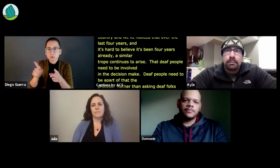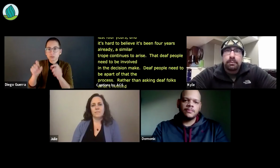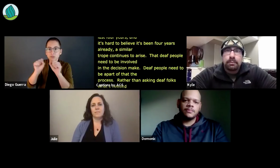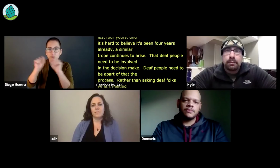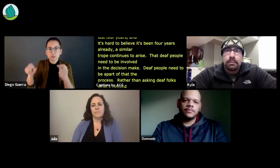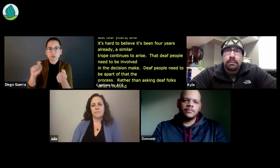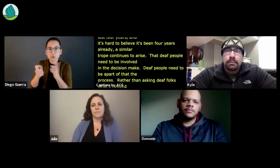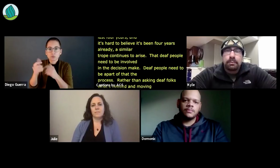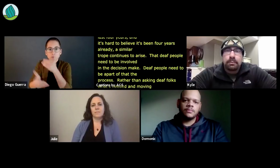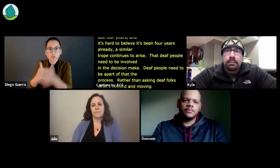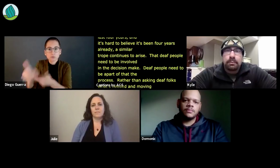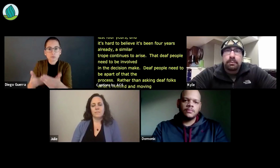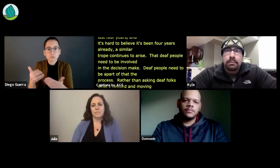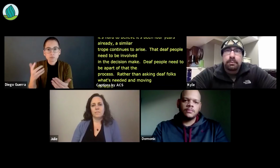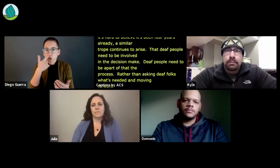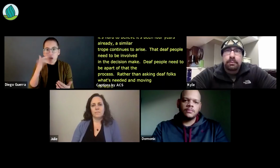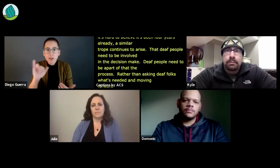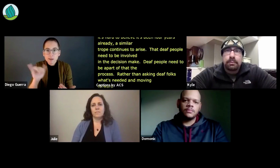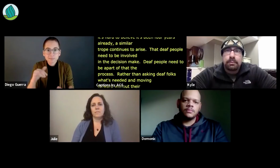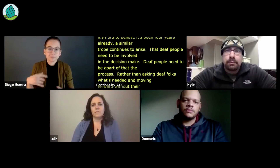centering deaf people in systemic change looks like.